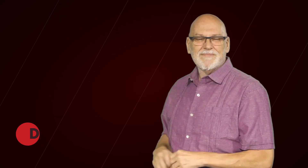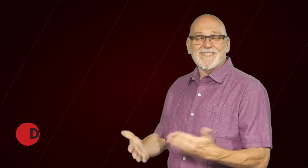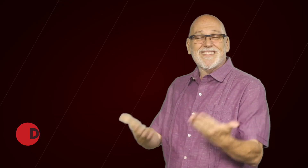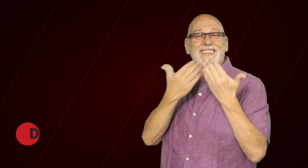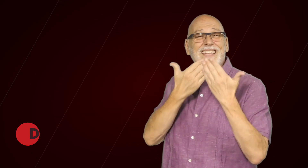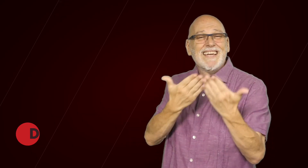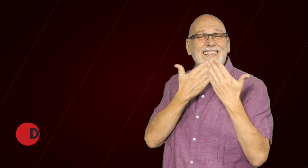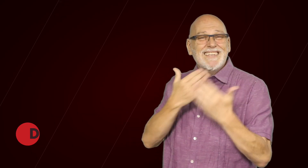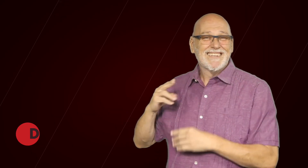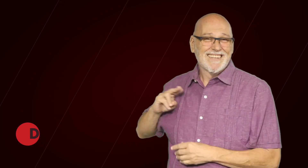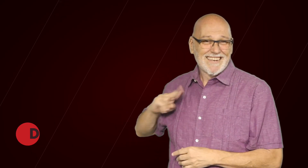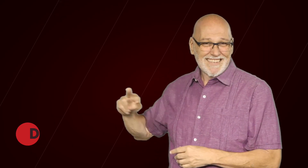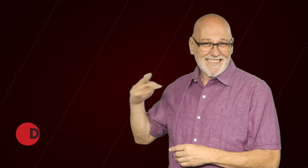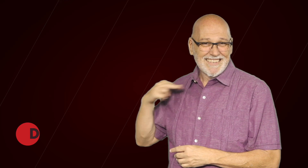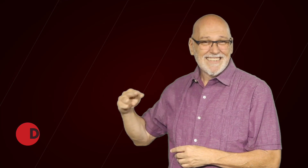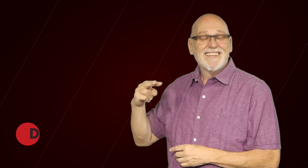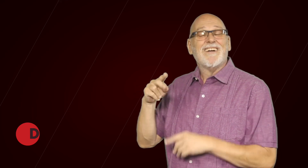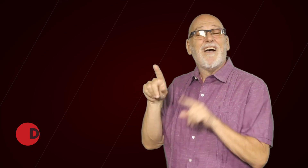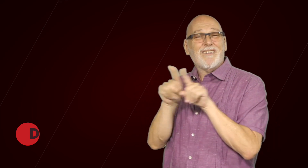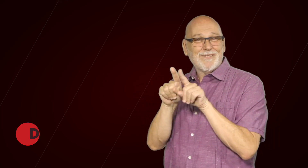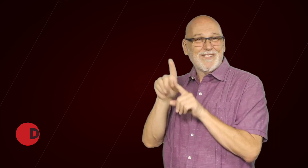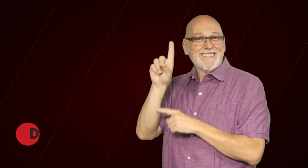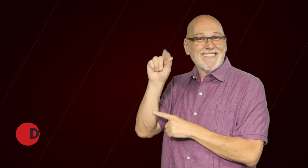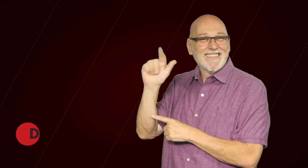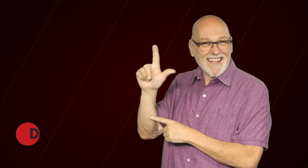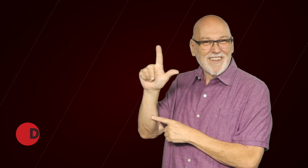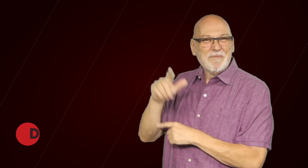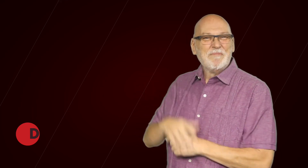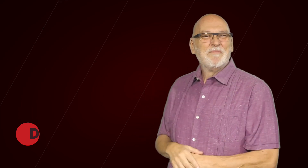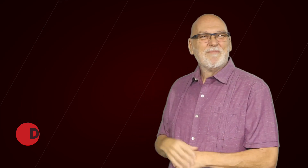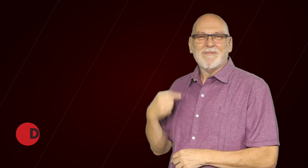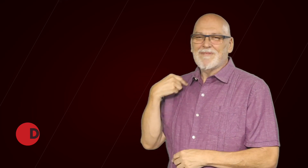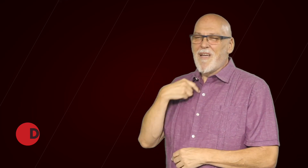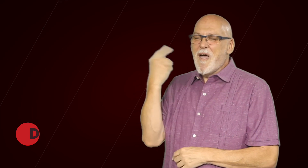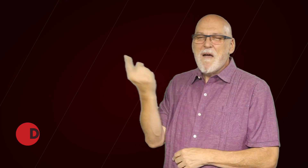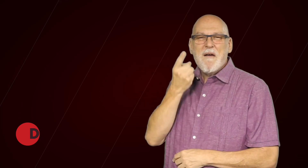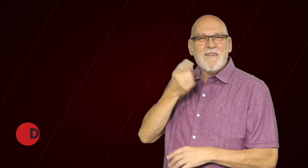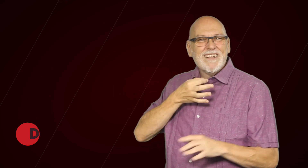[ANSELMO]: Thank you Rae-Mairi and Dal.